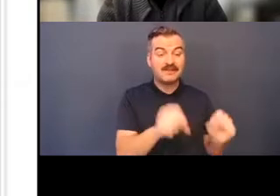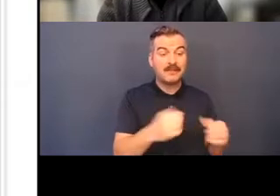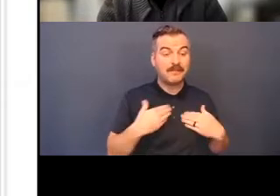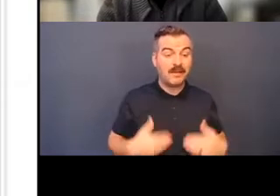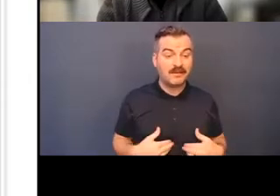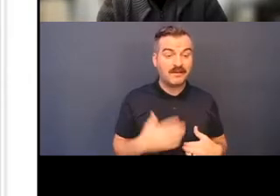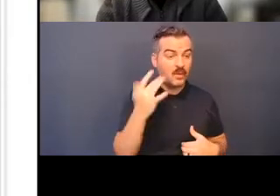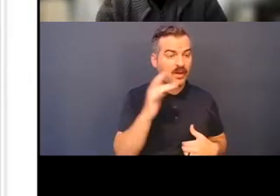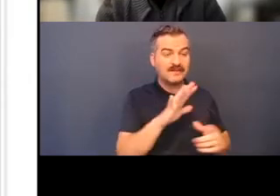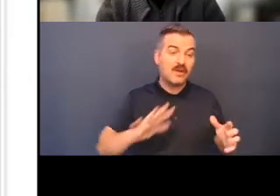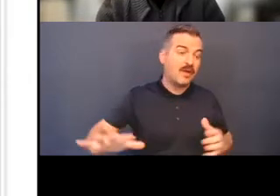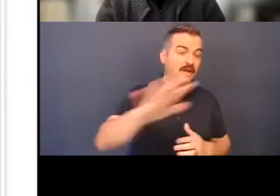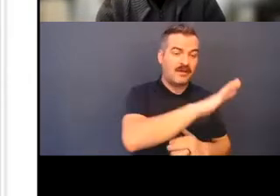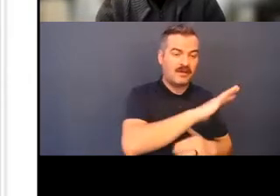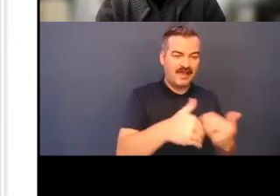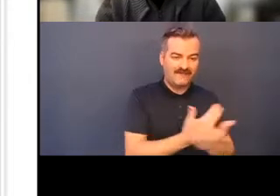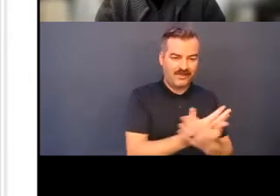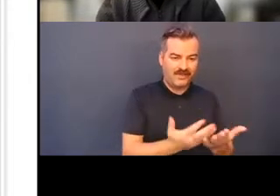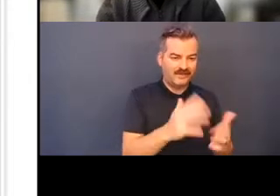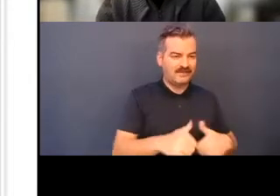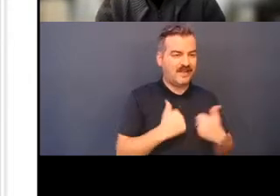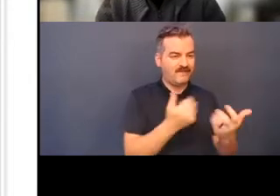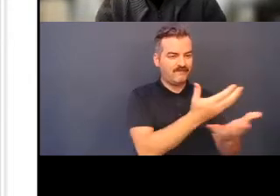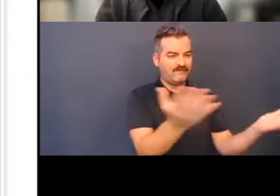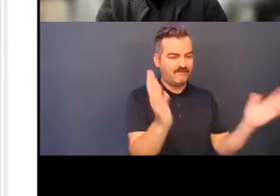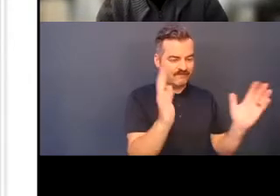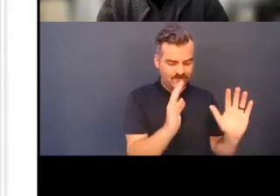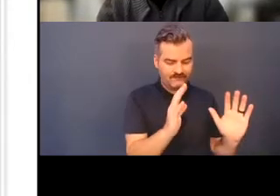around the non disabled body as the point from which this world unfolds.